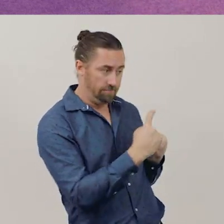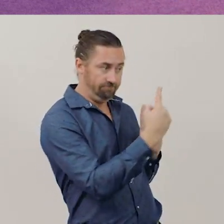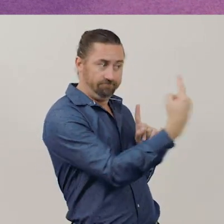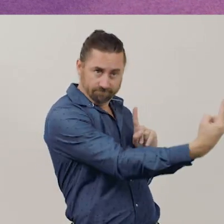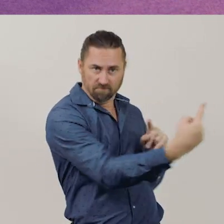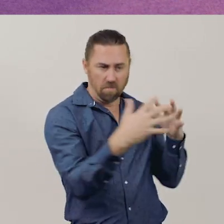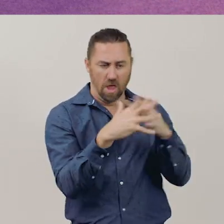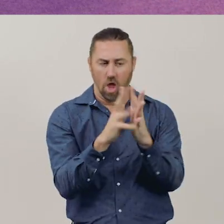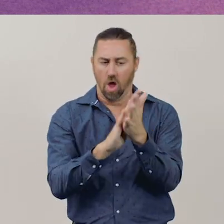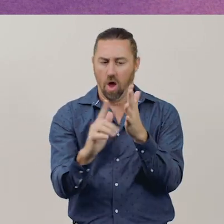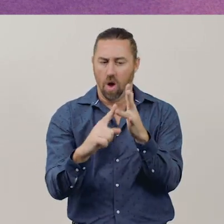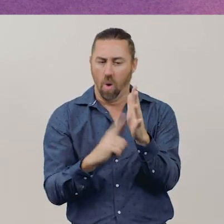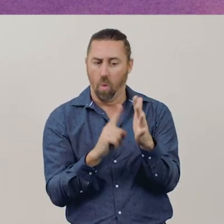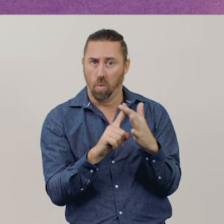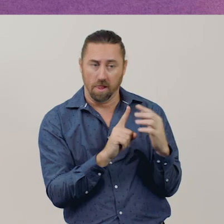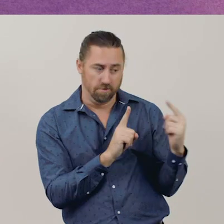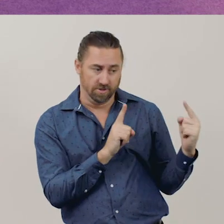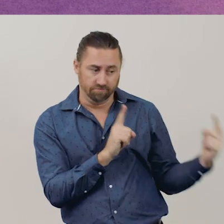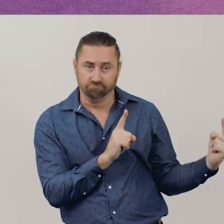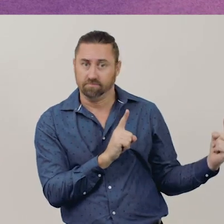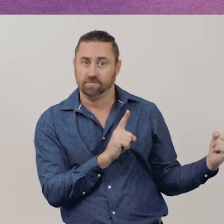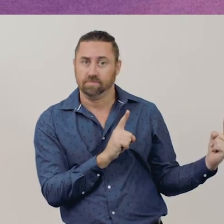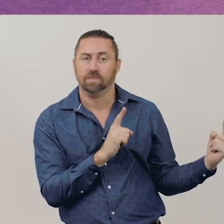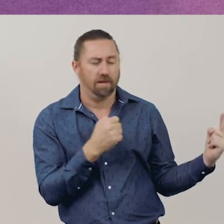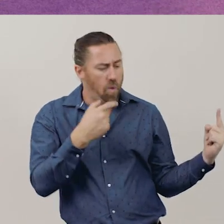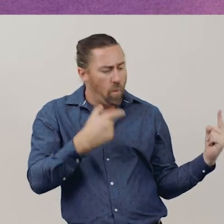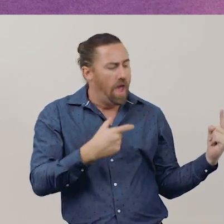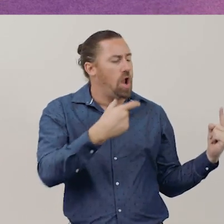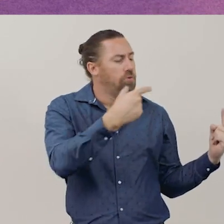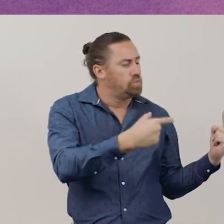and we can see that the whole is made up of 3 thirds.